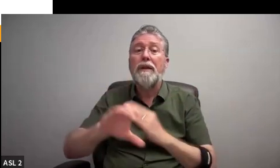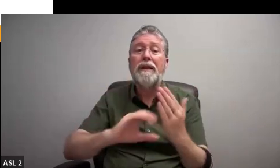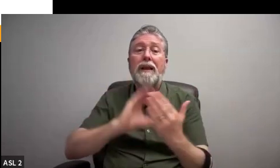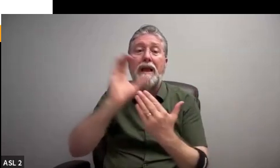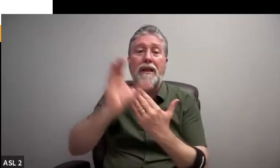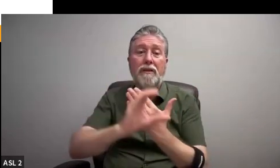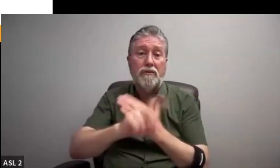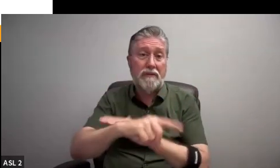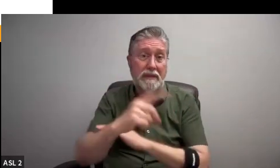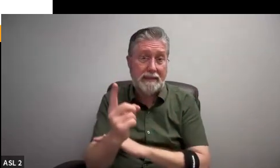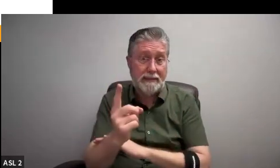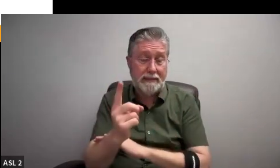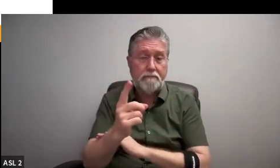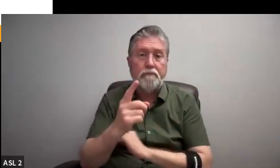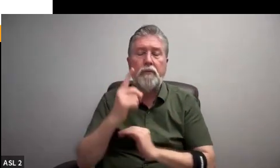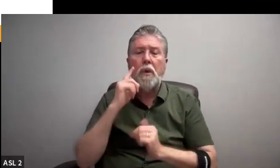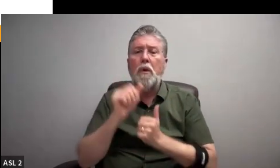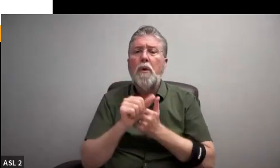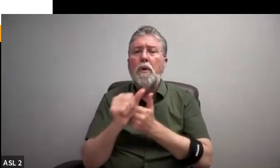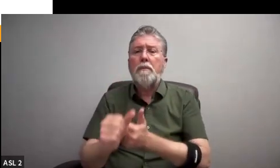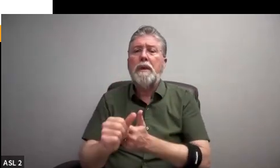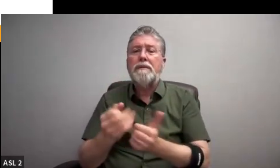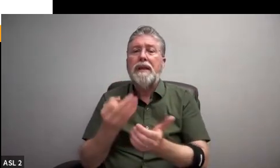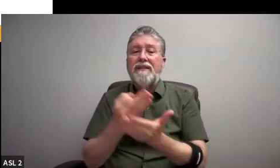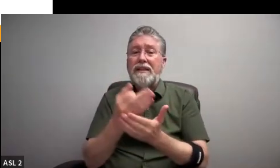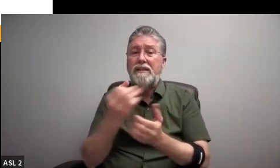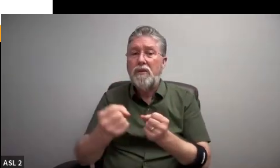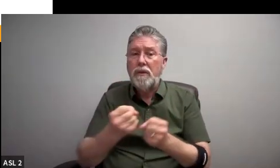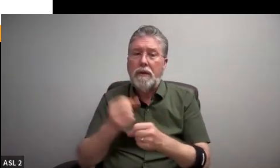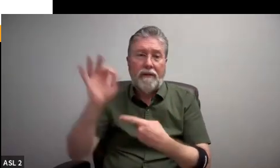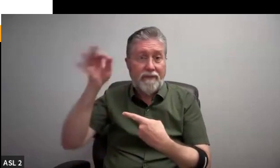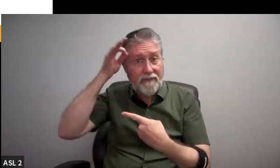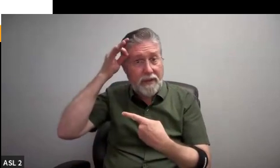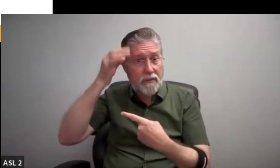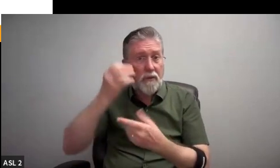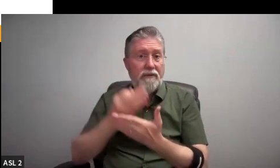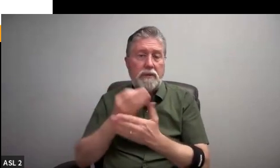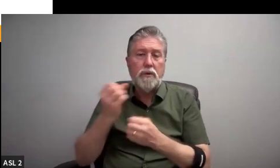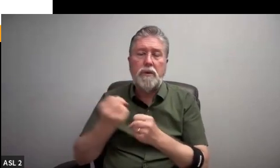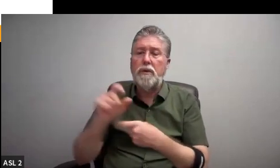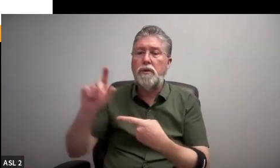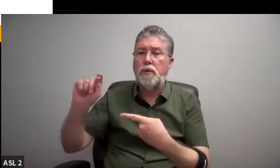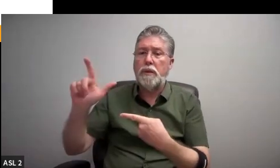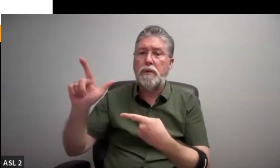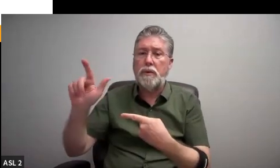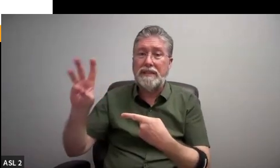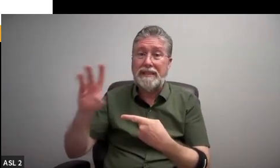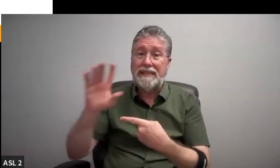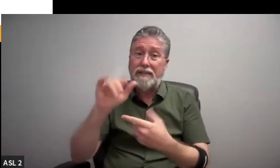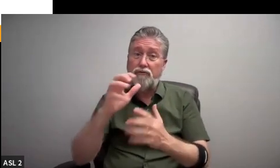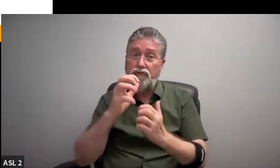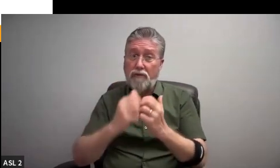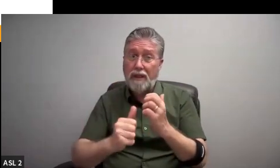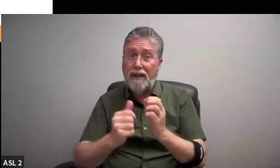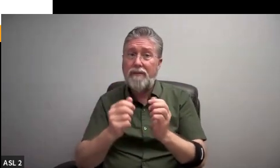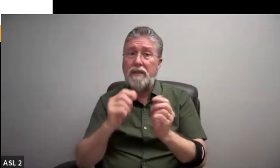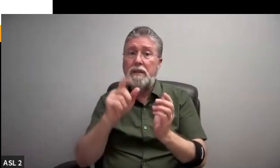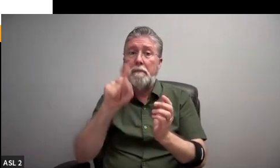for compliance by federal fiscal year 2026, a draft version would need to be submitted by